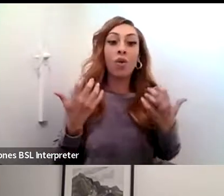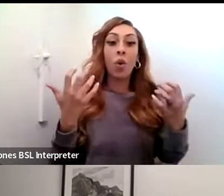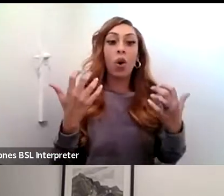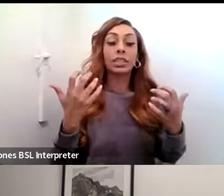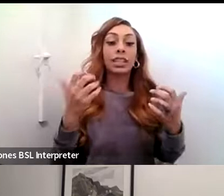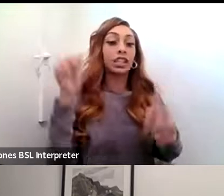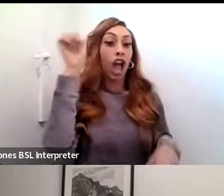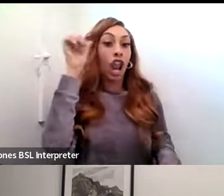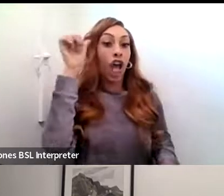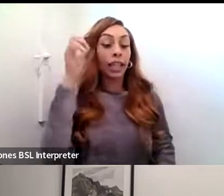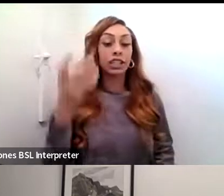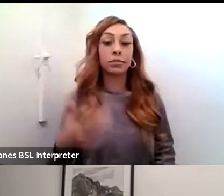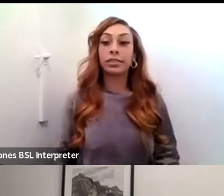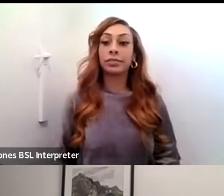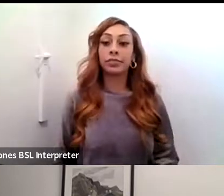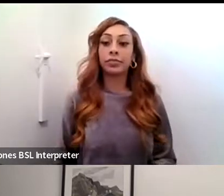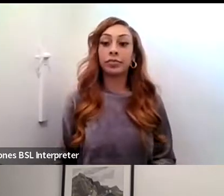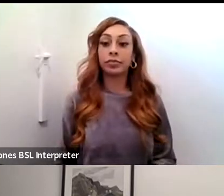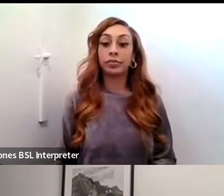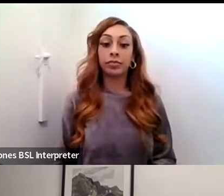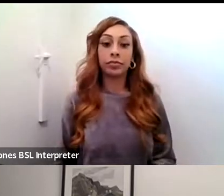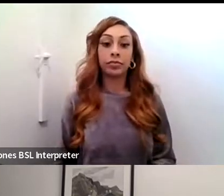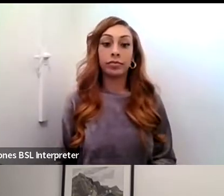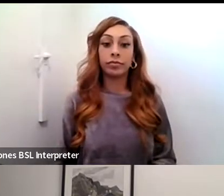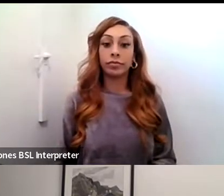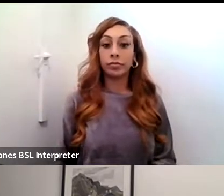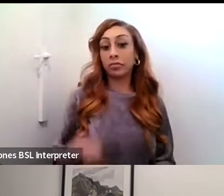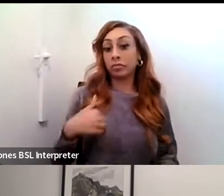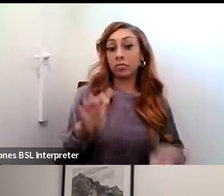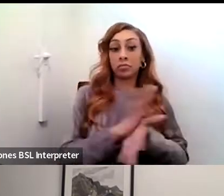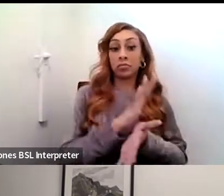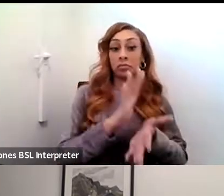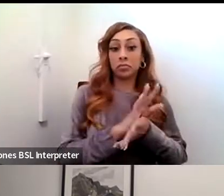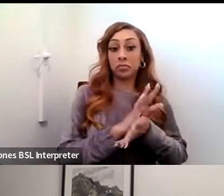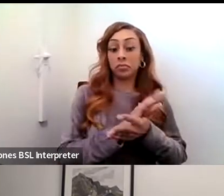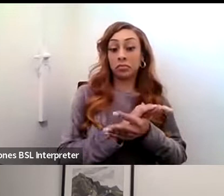Would anyone like to start us off on that? I am happy to burble a bit while other people's brains